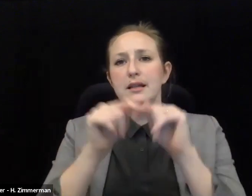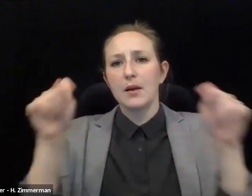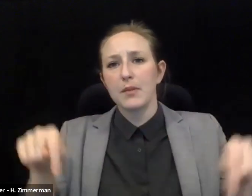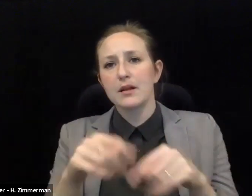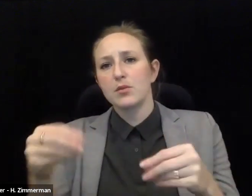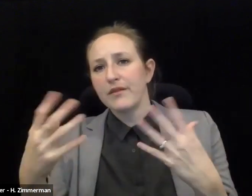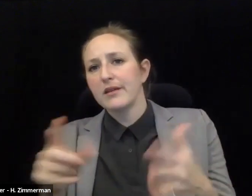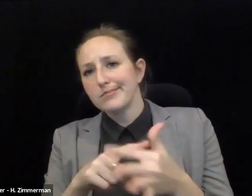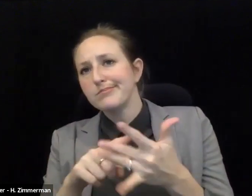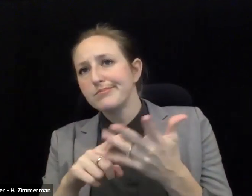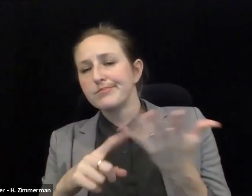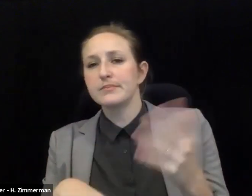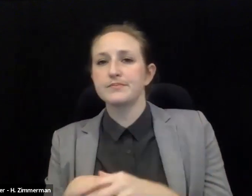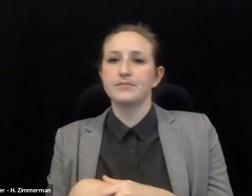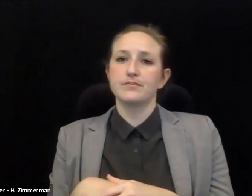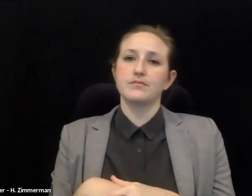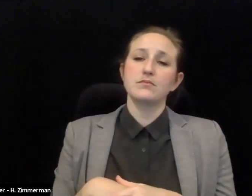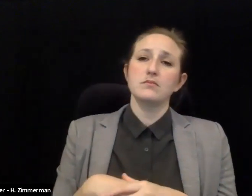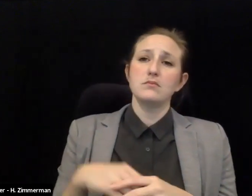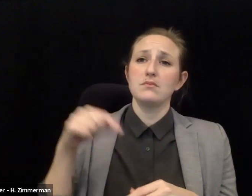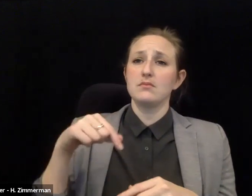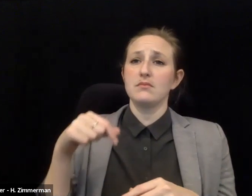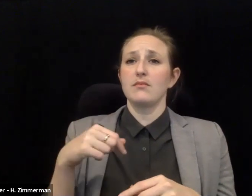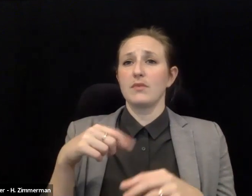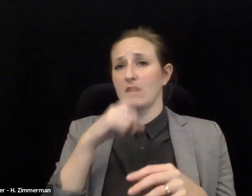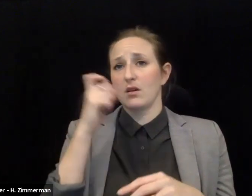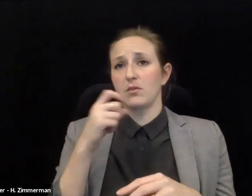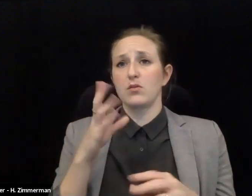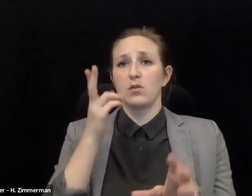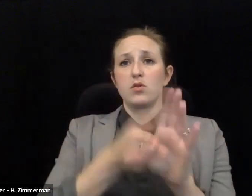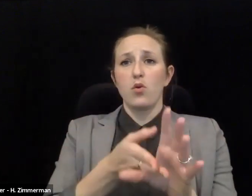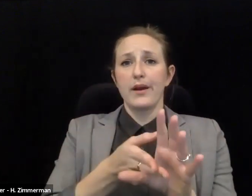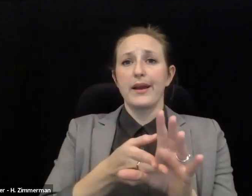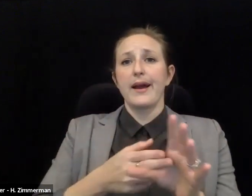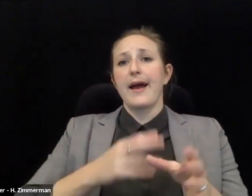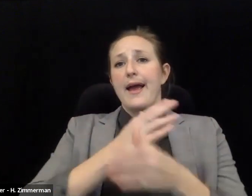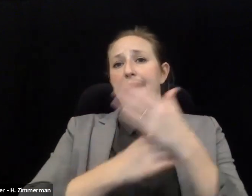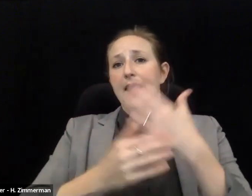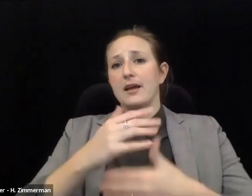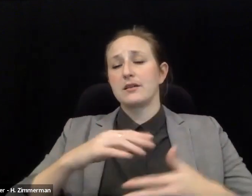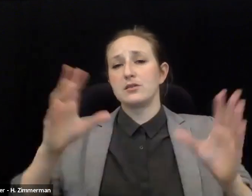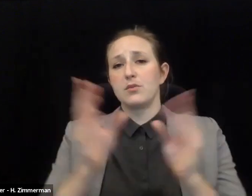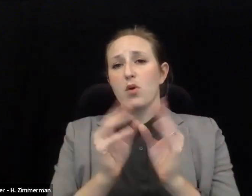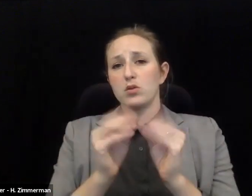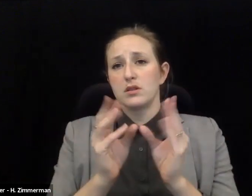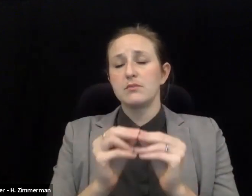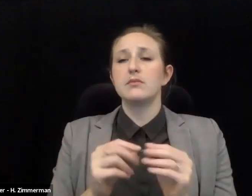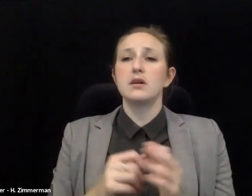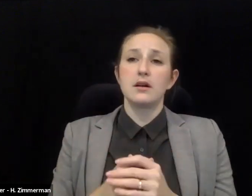participation and so this summer's Joining Hands Symposium, while it was near the end of a lot of our virtual programs, I think. Through what we